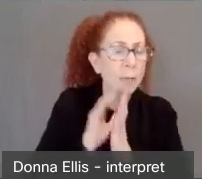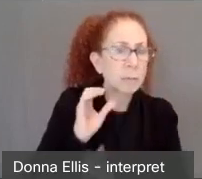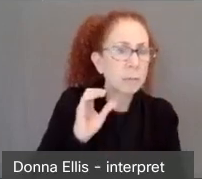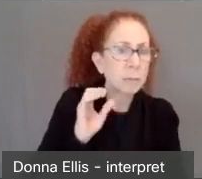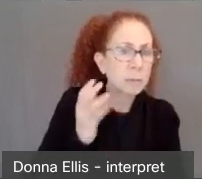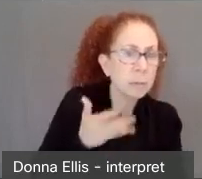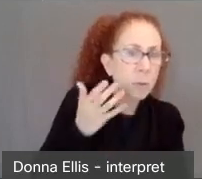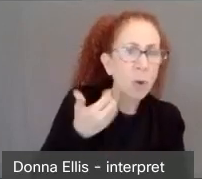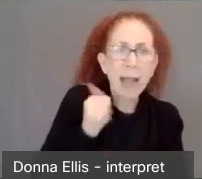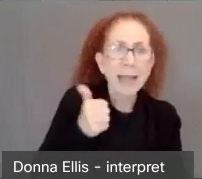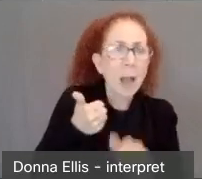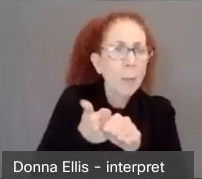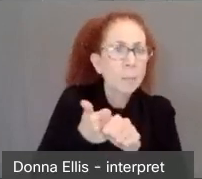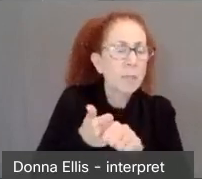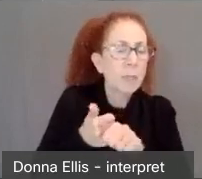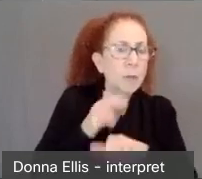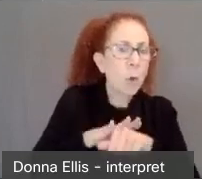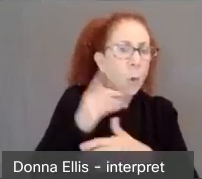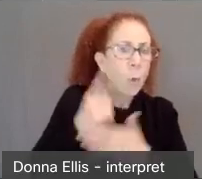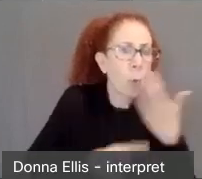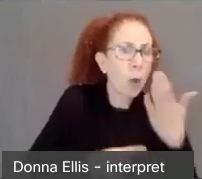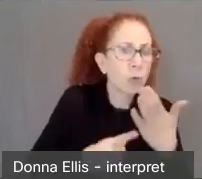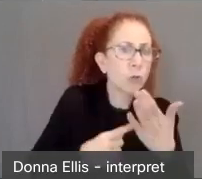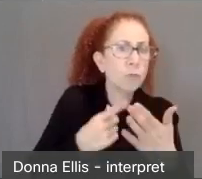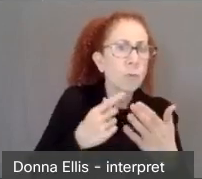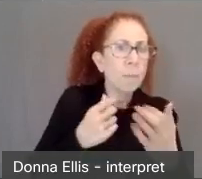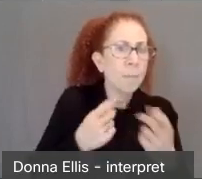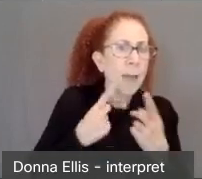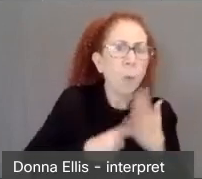any update on what you've gotten back, what you expect, those kind of things?